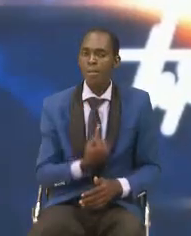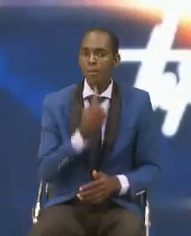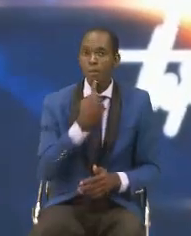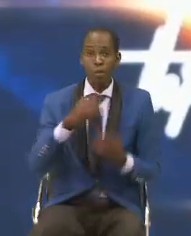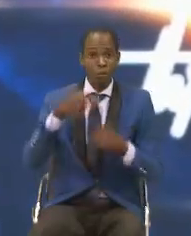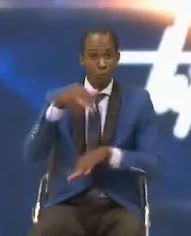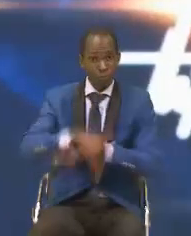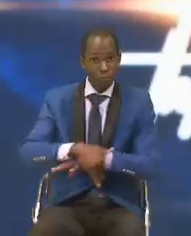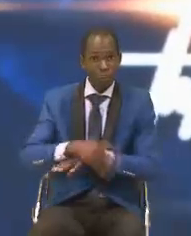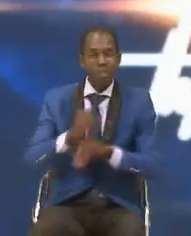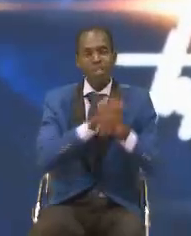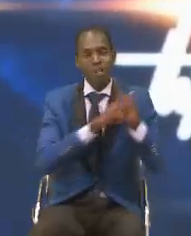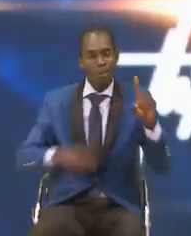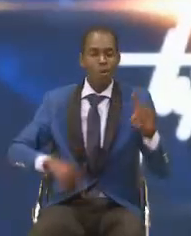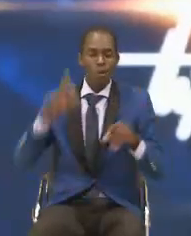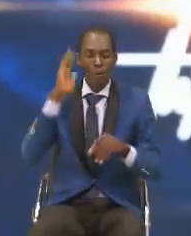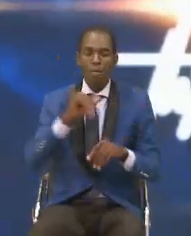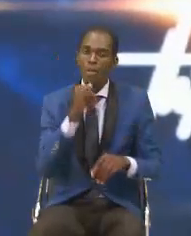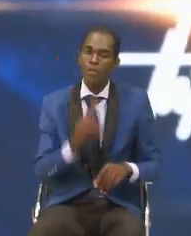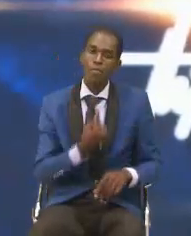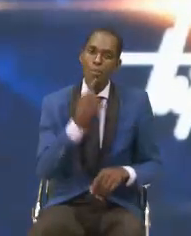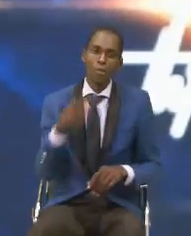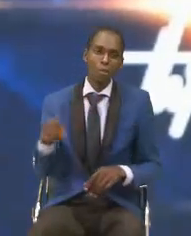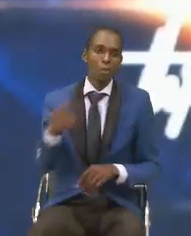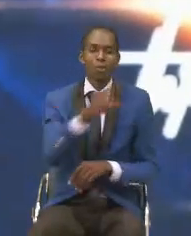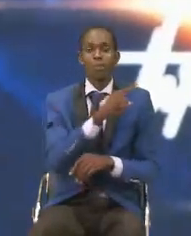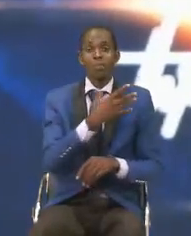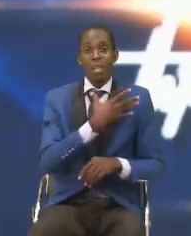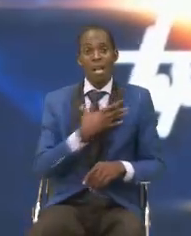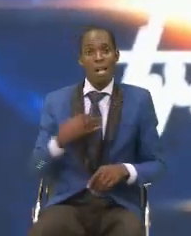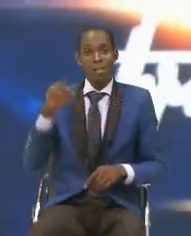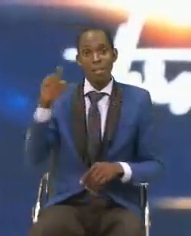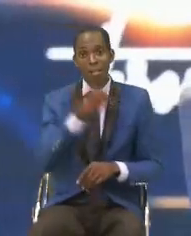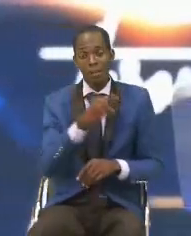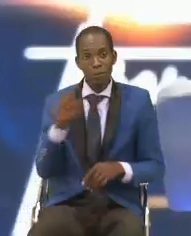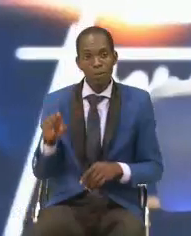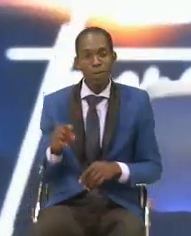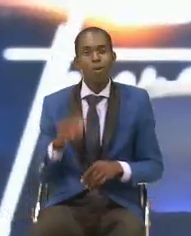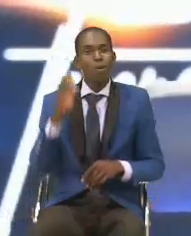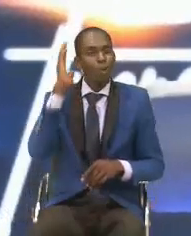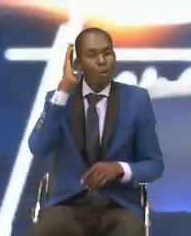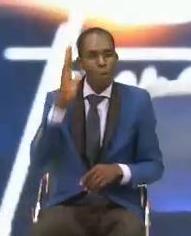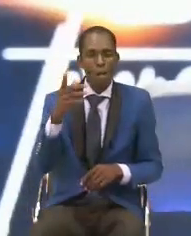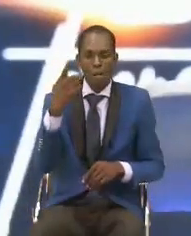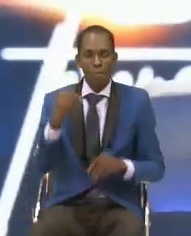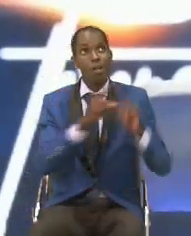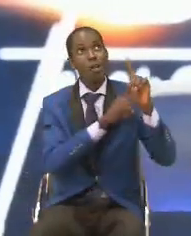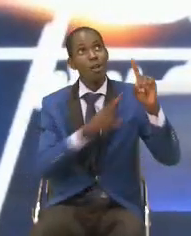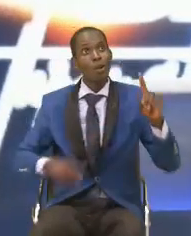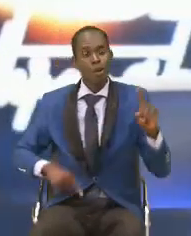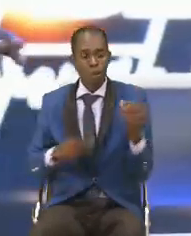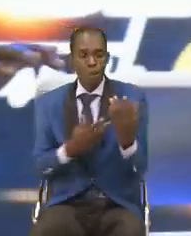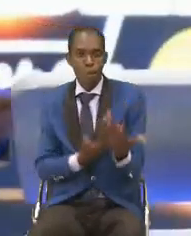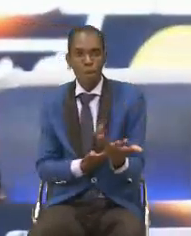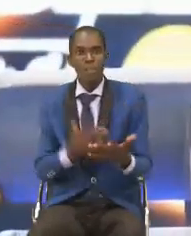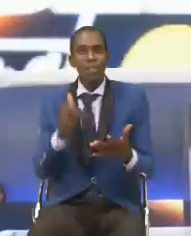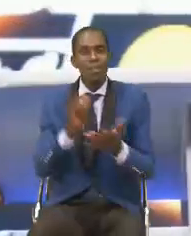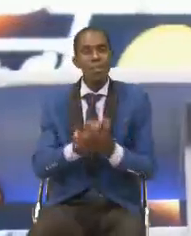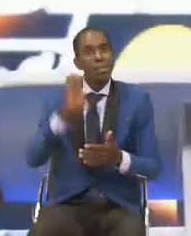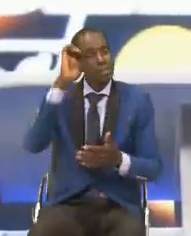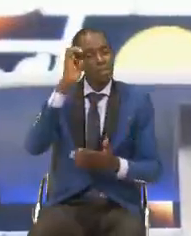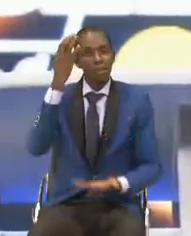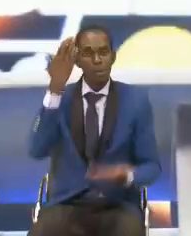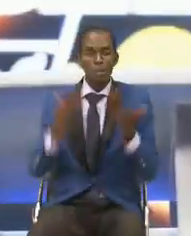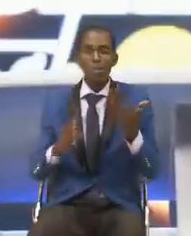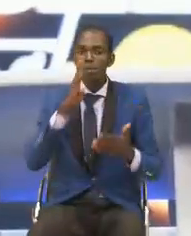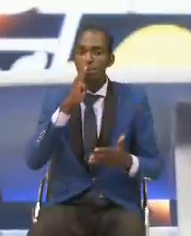god will not disappoint tonight the lord will not disappoint you and therefore will the lord wish